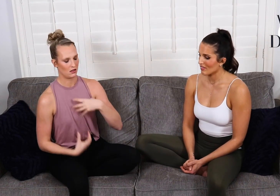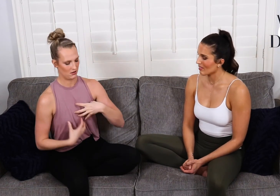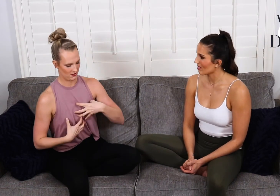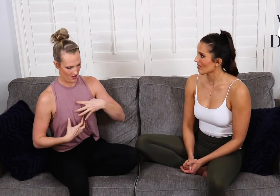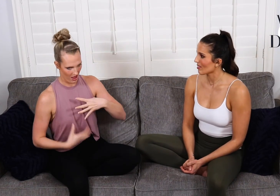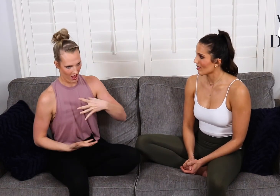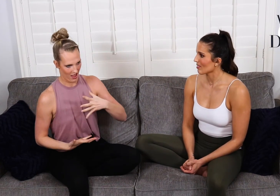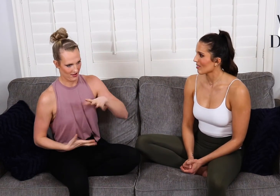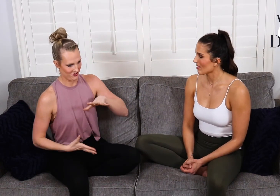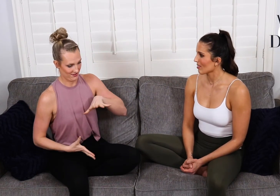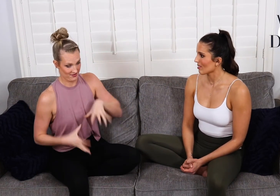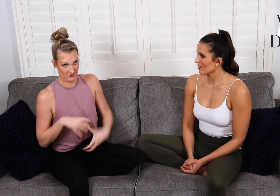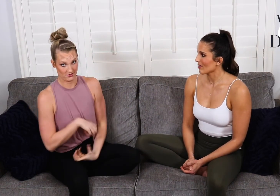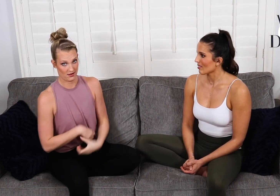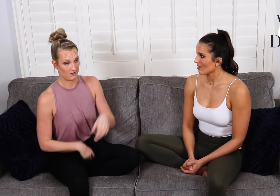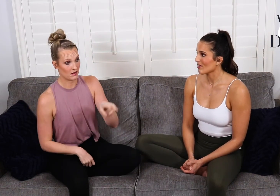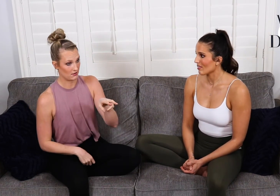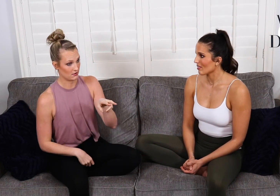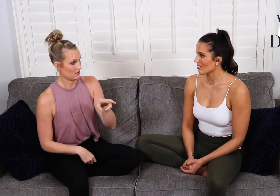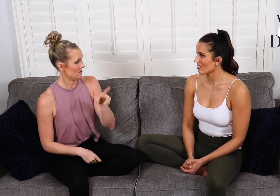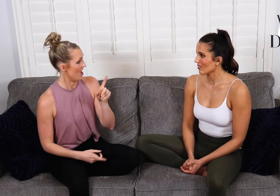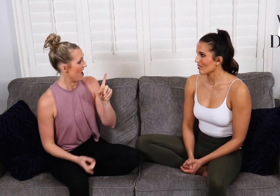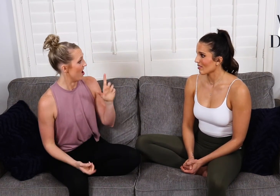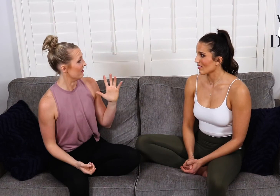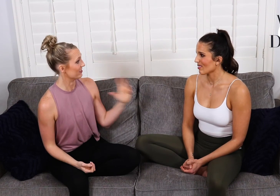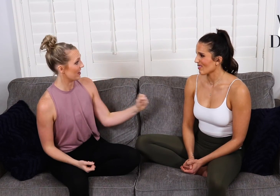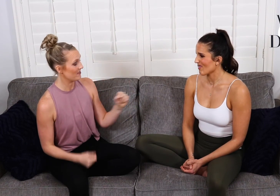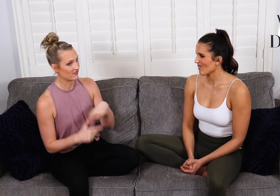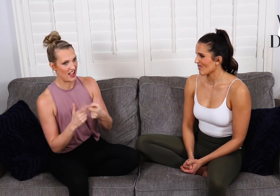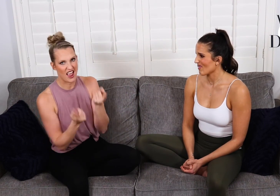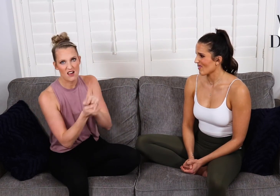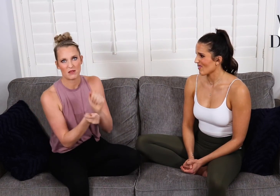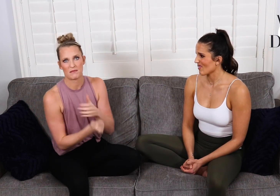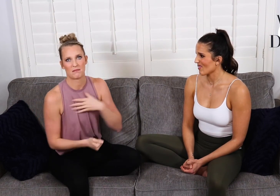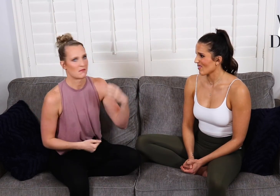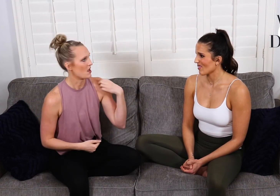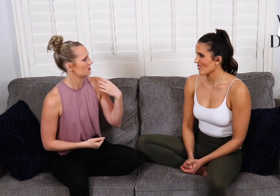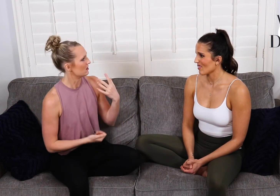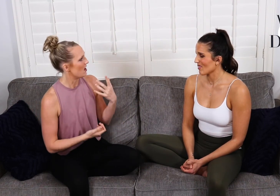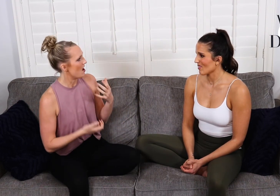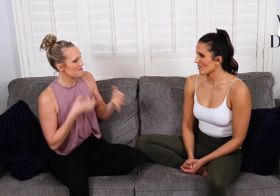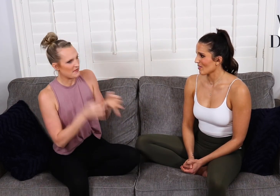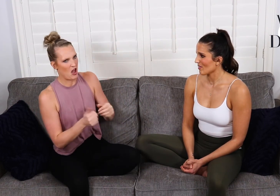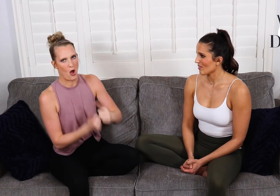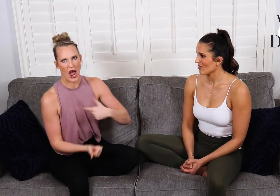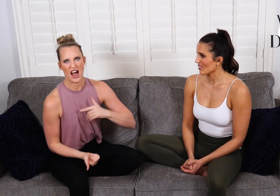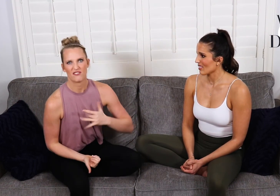I just I was completely turned upside down I left and went to my boss and I expressed how I